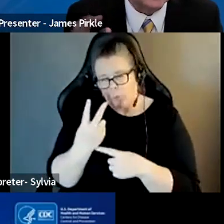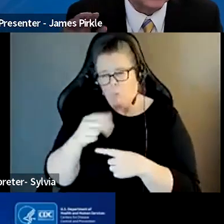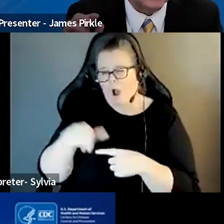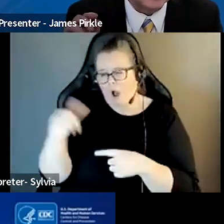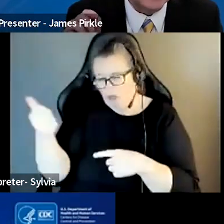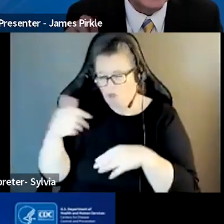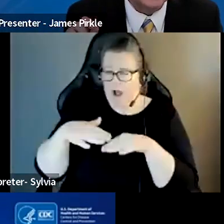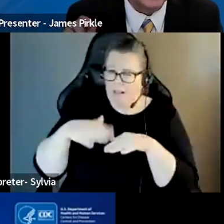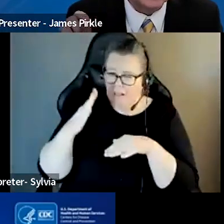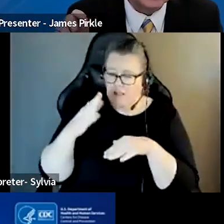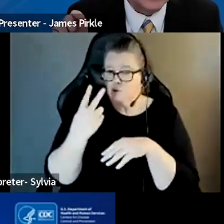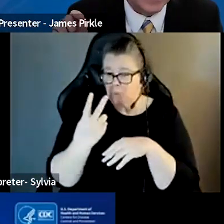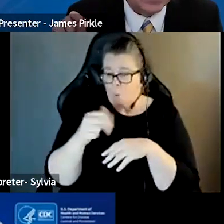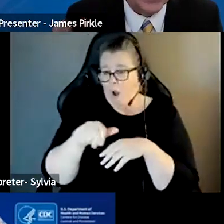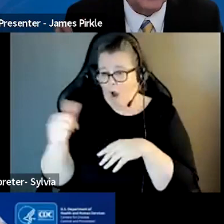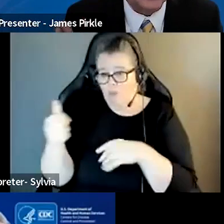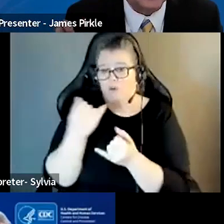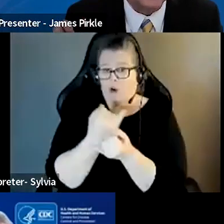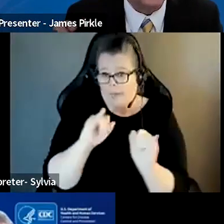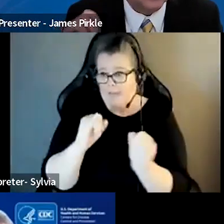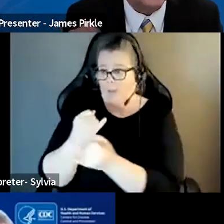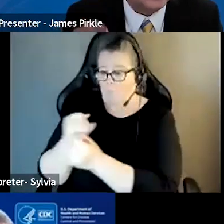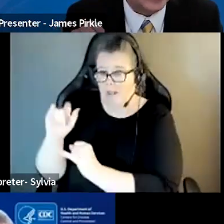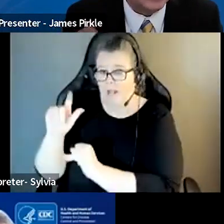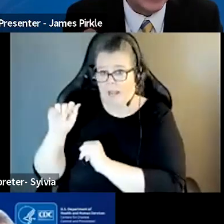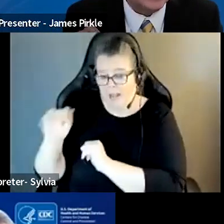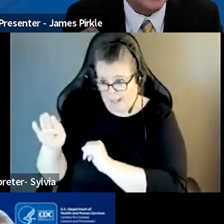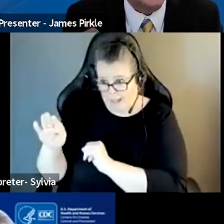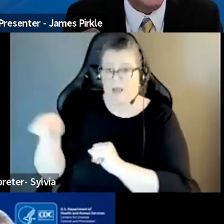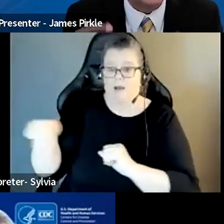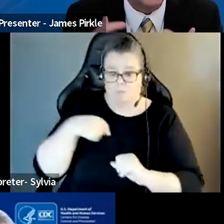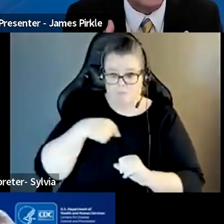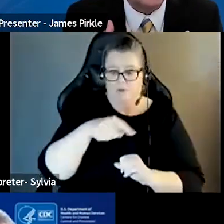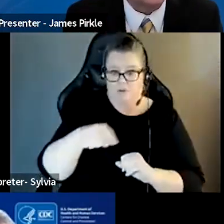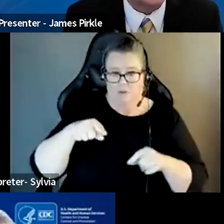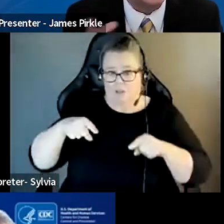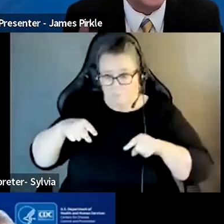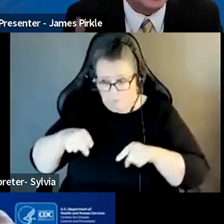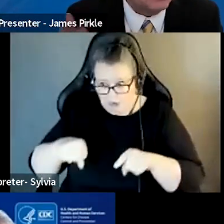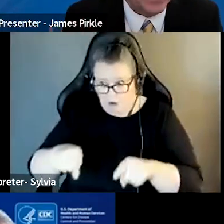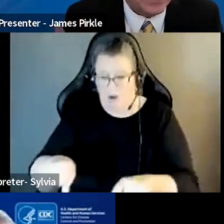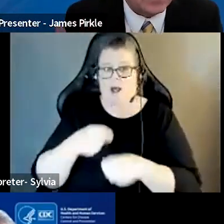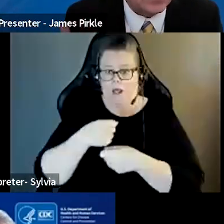that are working independently and parallel on the same task. And we want to fund them in advance